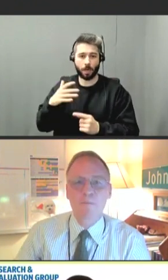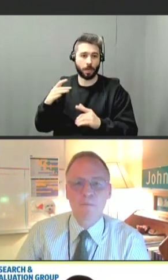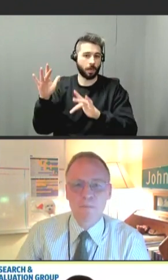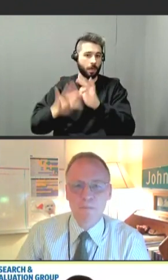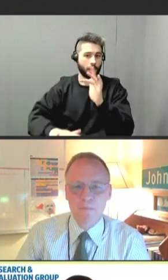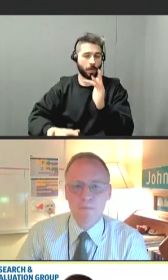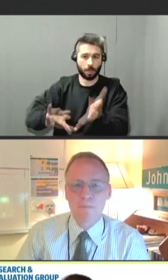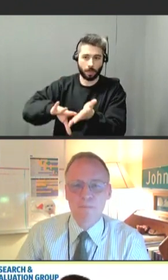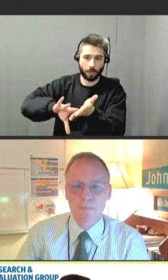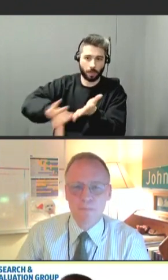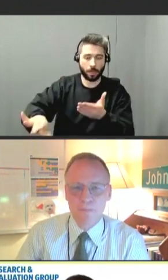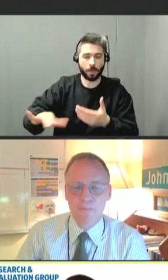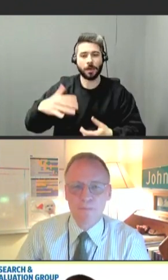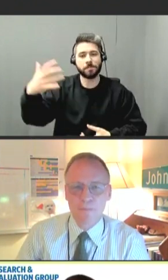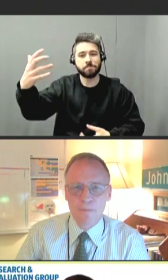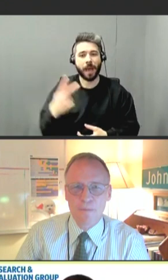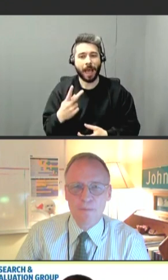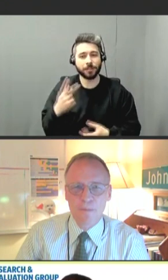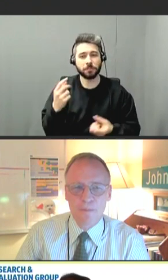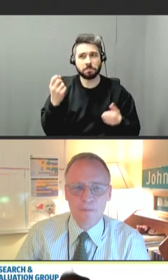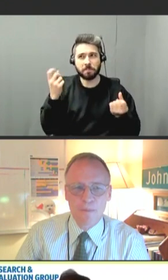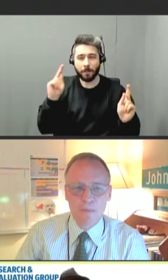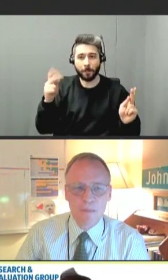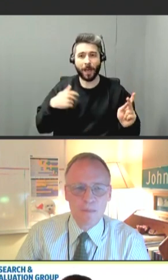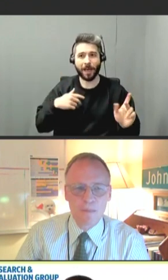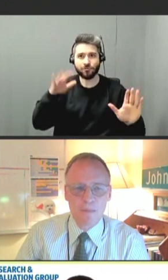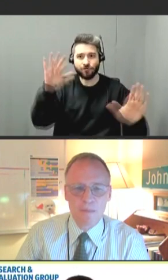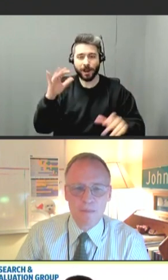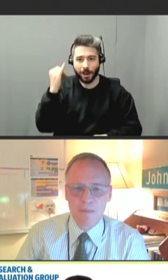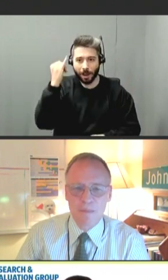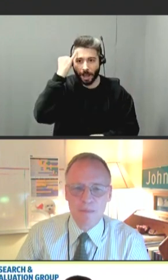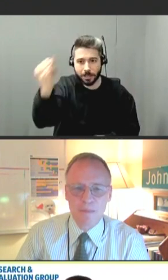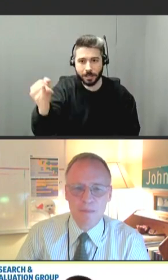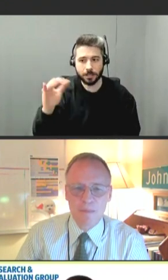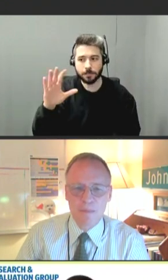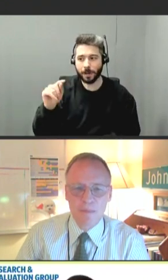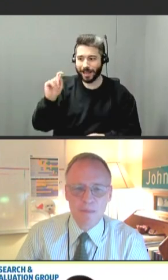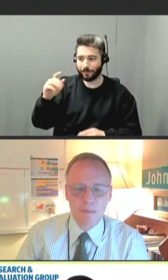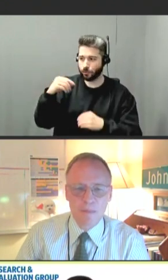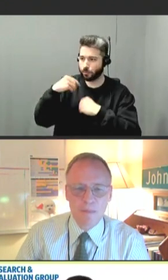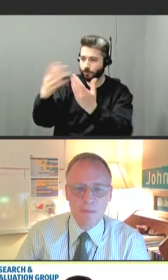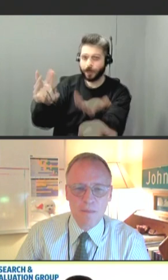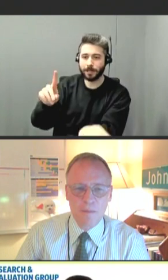so many folks who may have great ideas, we have to get them those data. So BRFSS could be a good